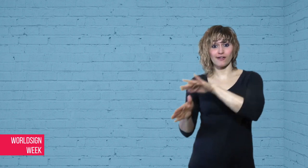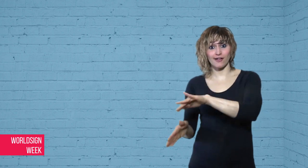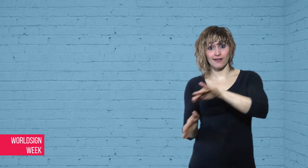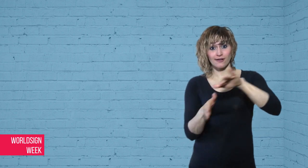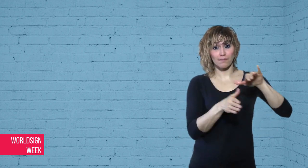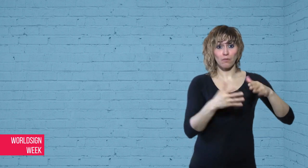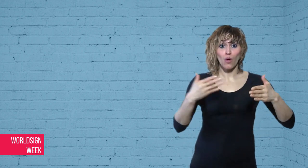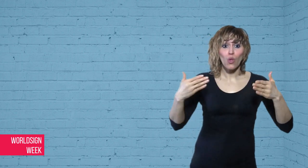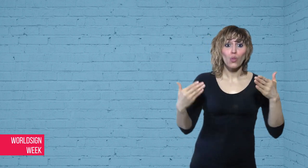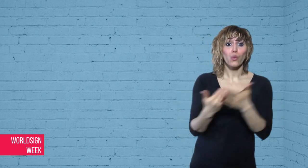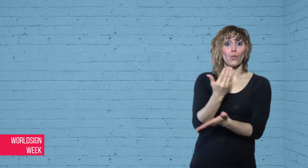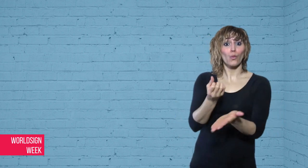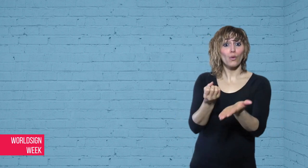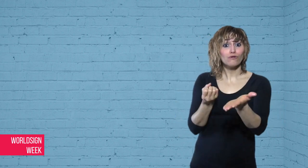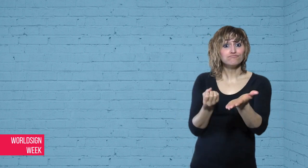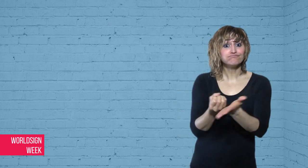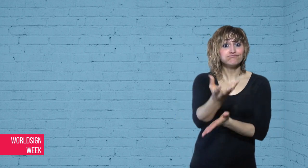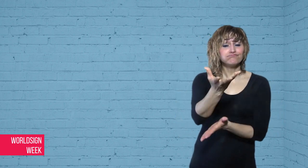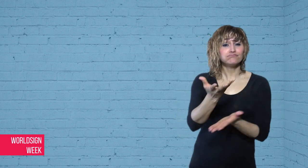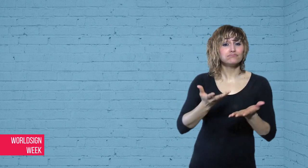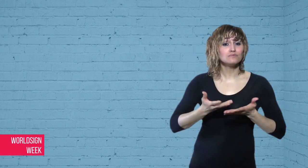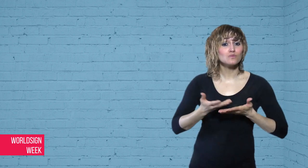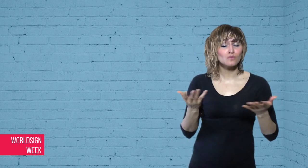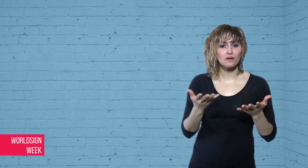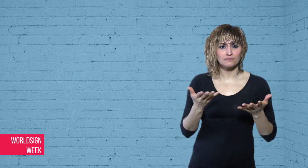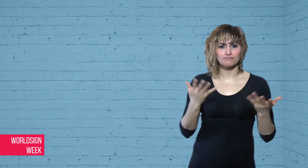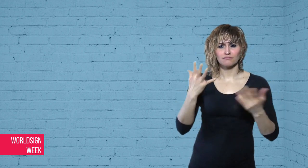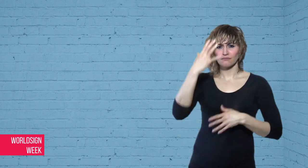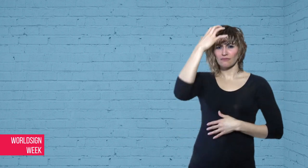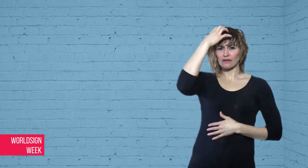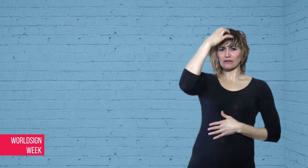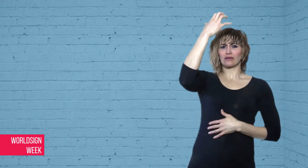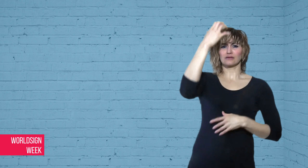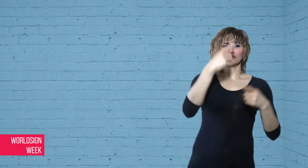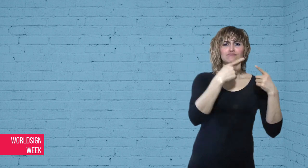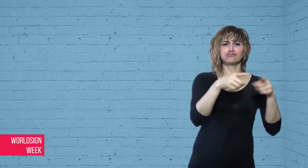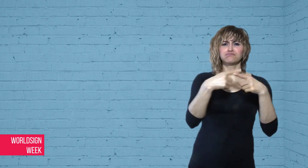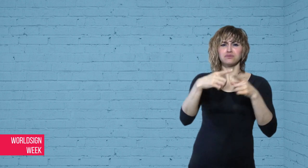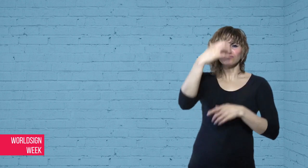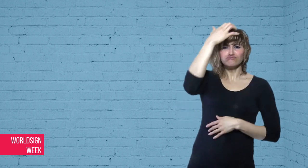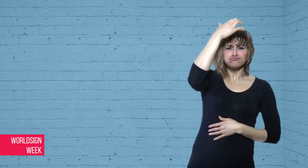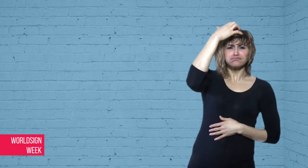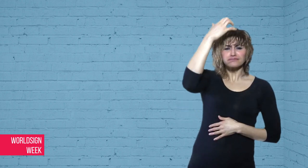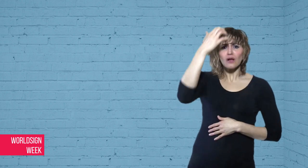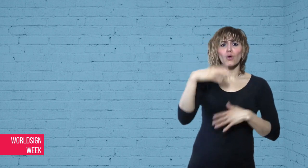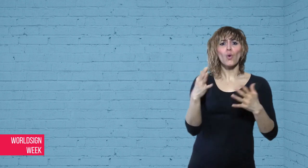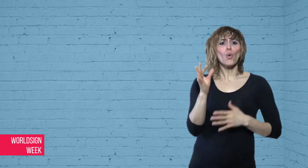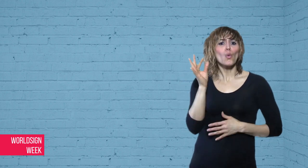Next story - Kings and Queens